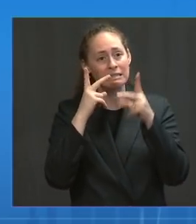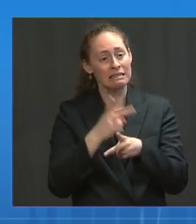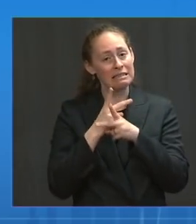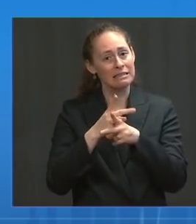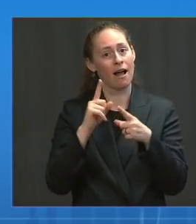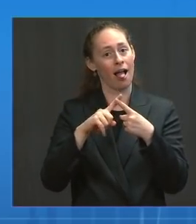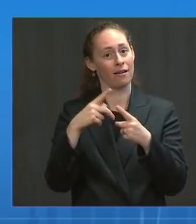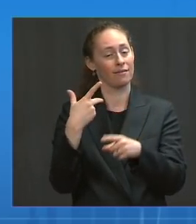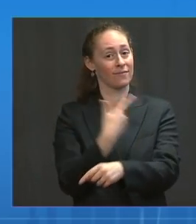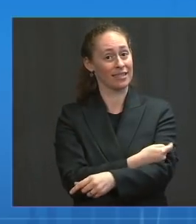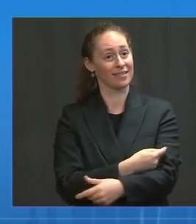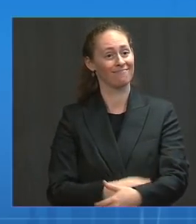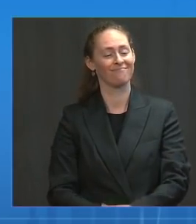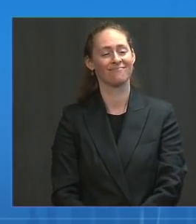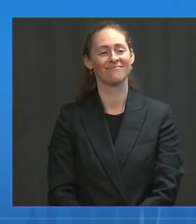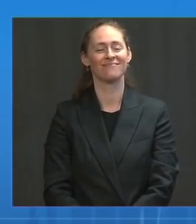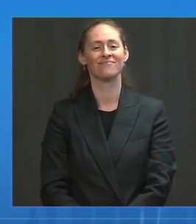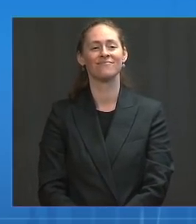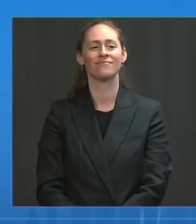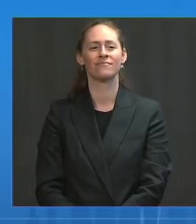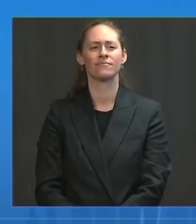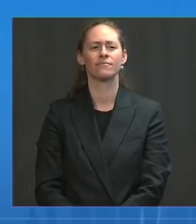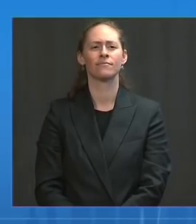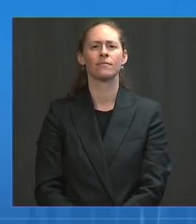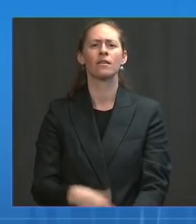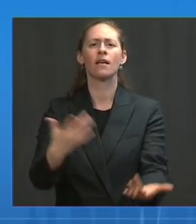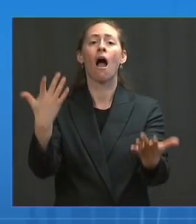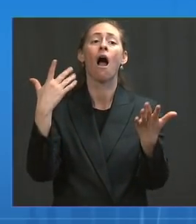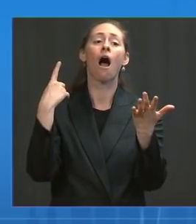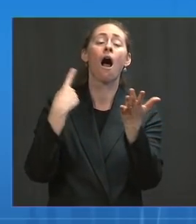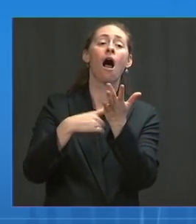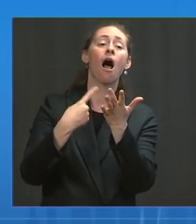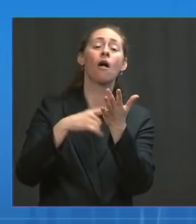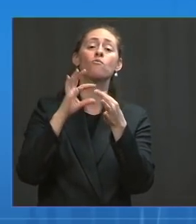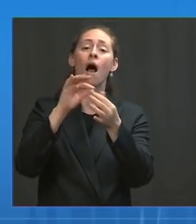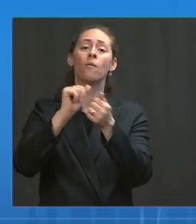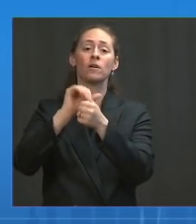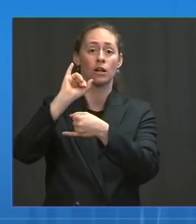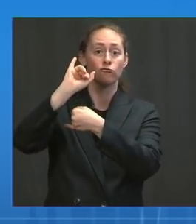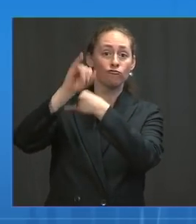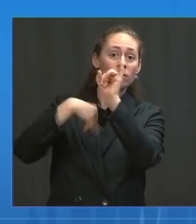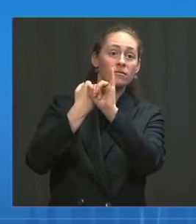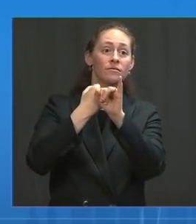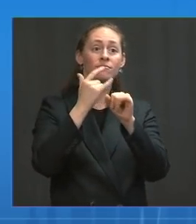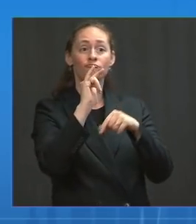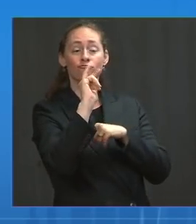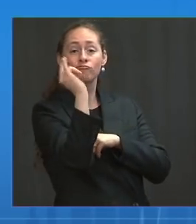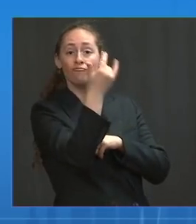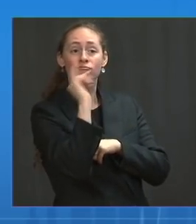Josh, on international travel we've made, as we just discussed, significant progress on the pandemic